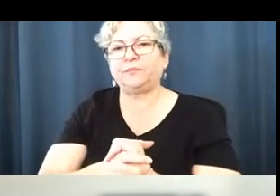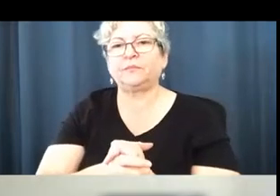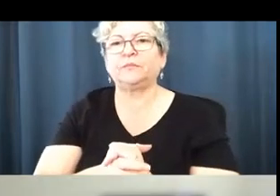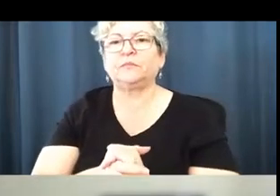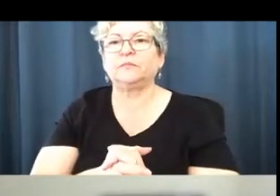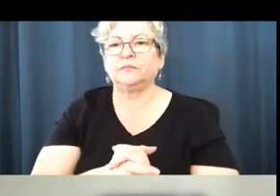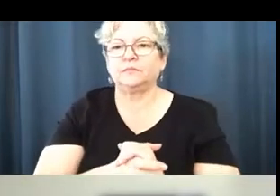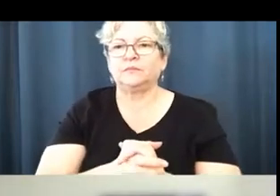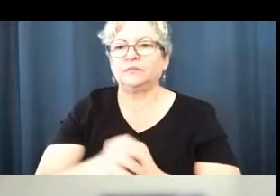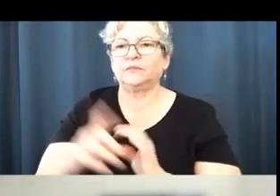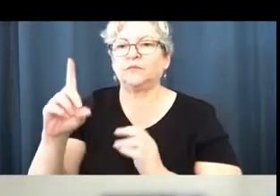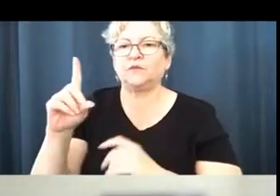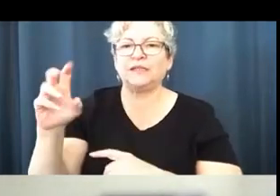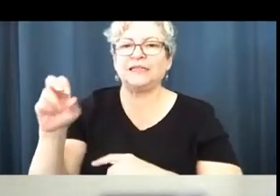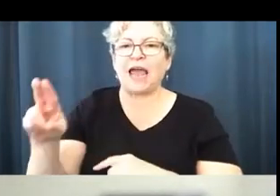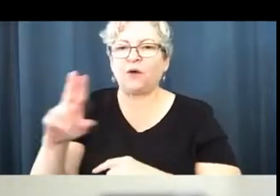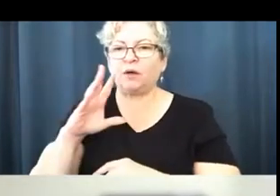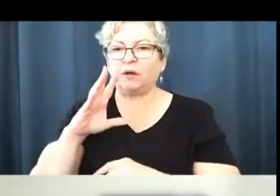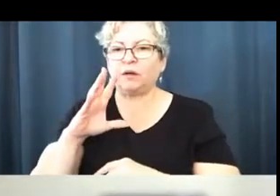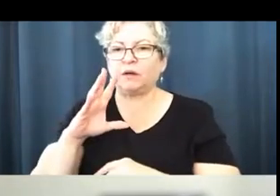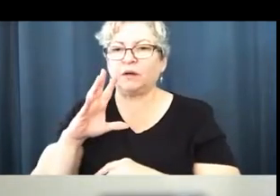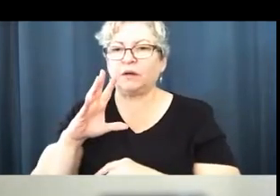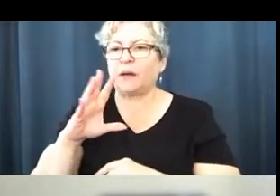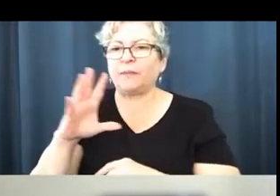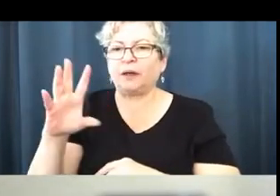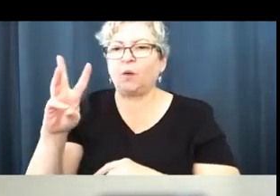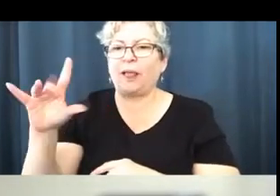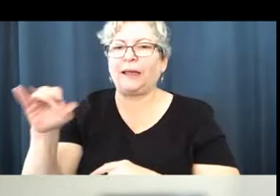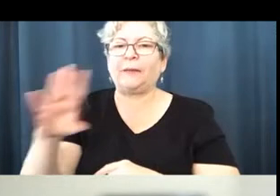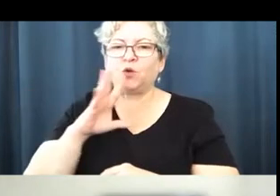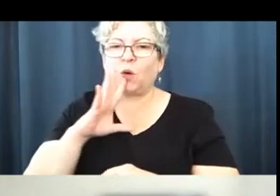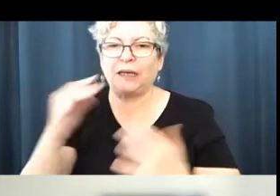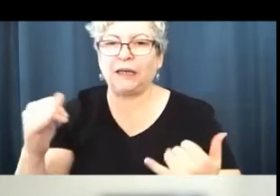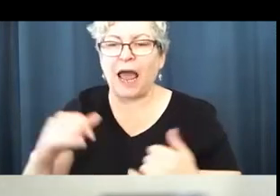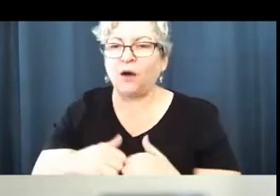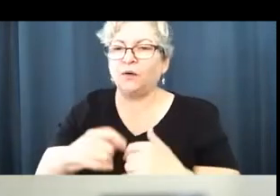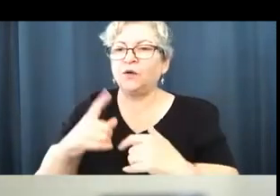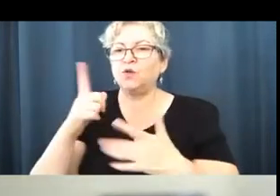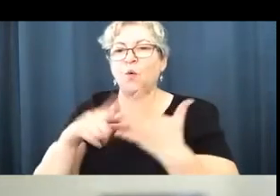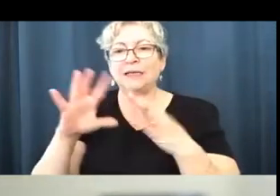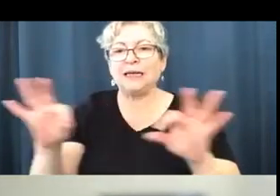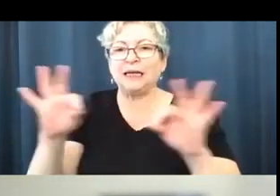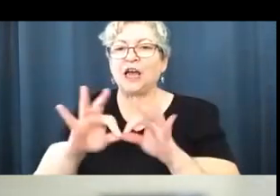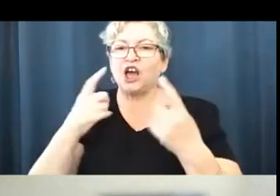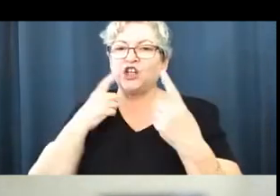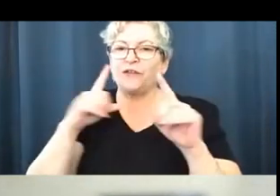Yeah, yeah, thinking about the authentic user experience and a key here is achievable user success, right?